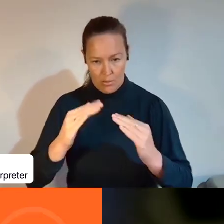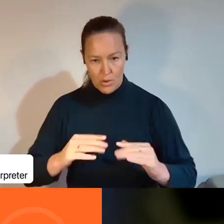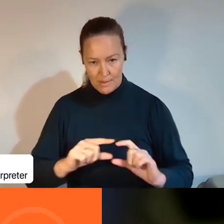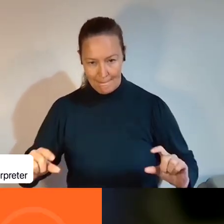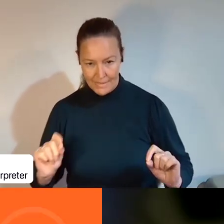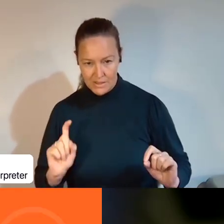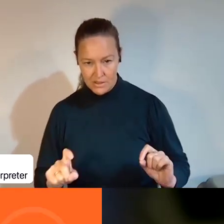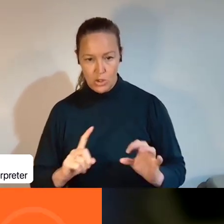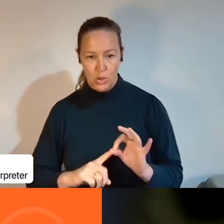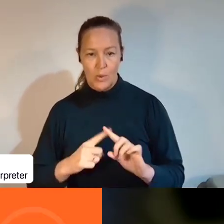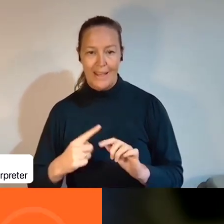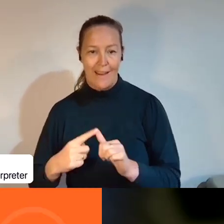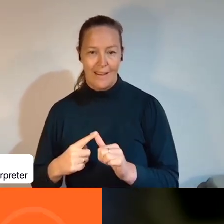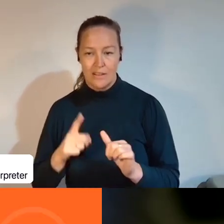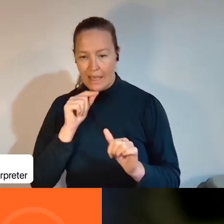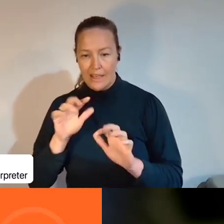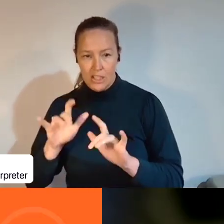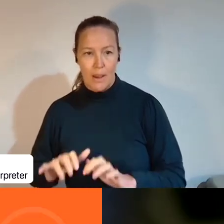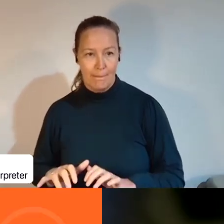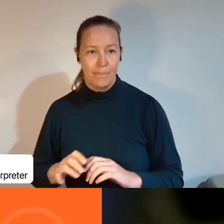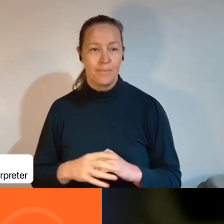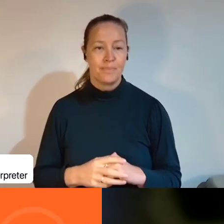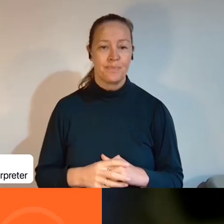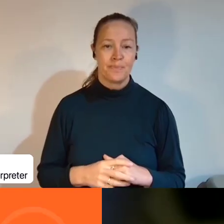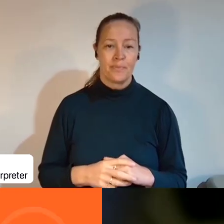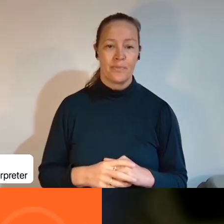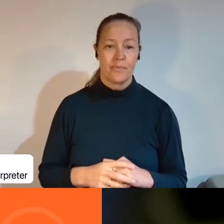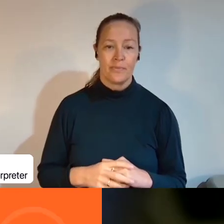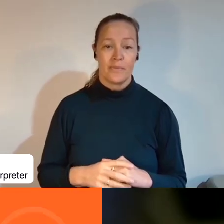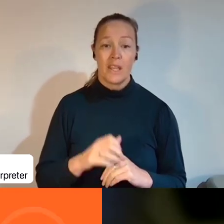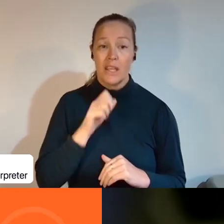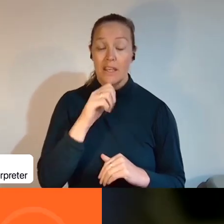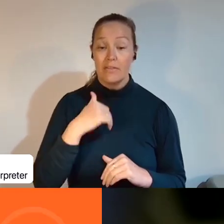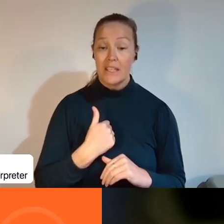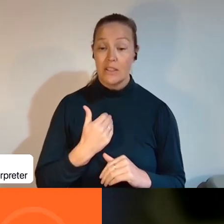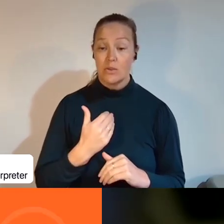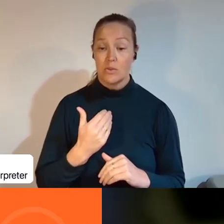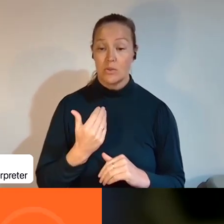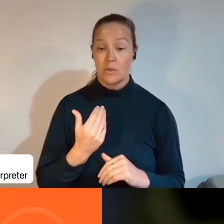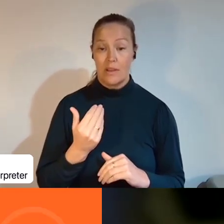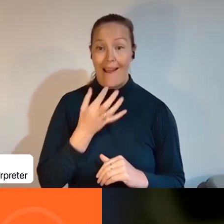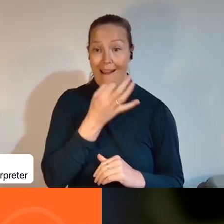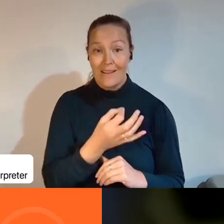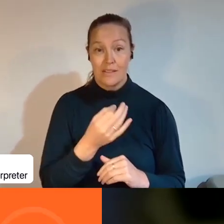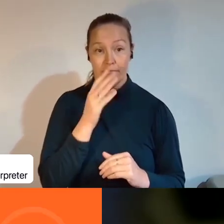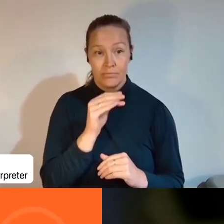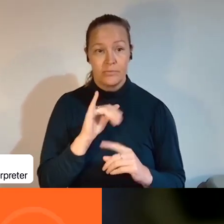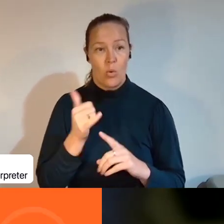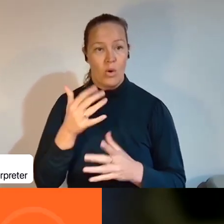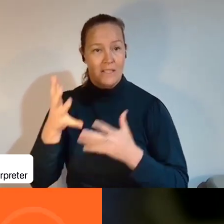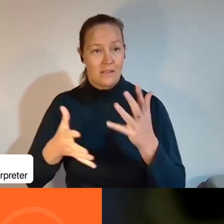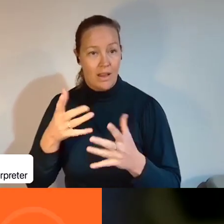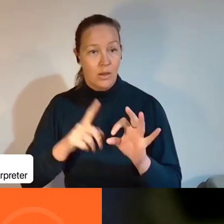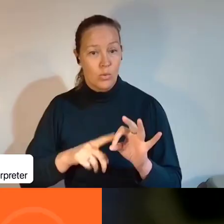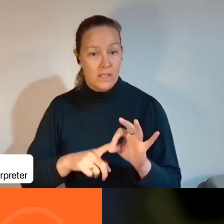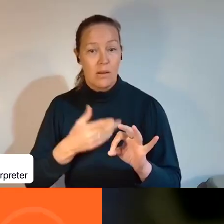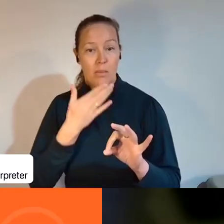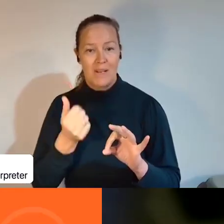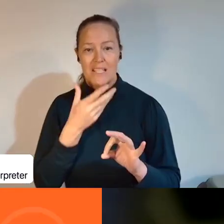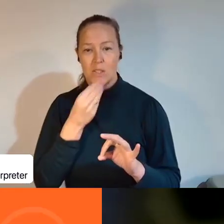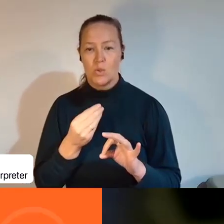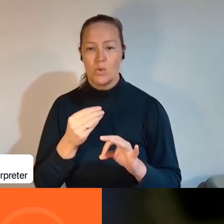to type them in. If you need to ask your question by speaking or signing, please use the raise hand